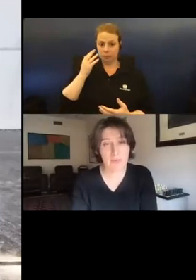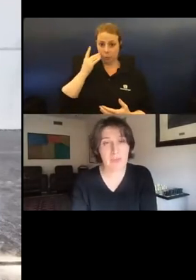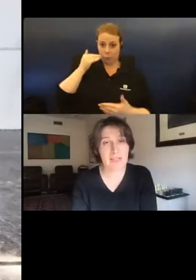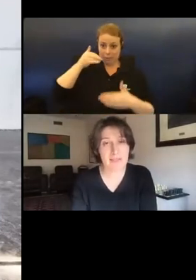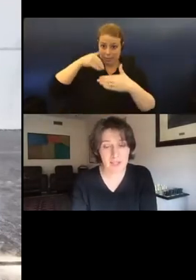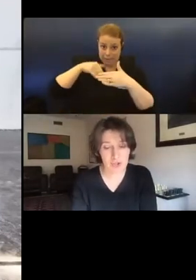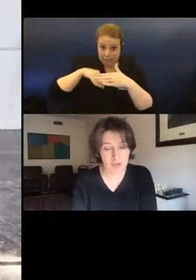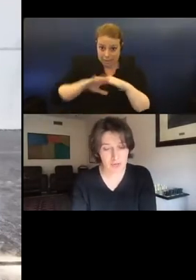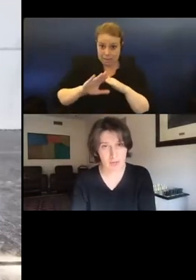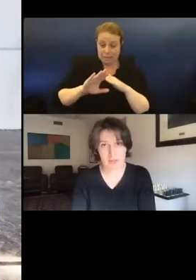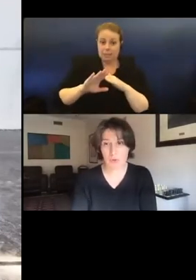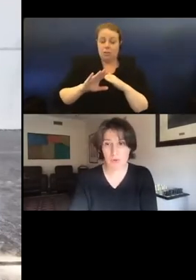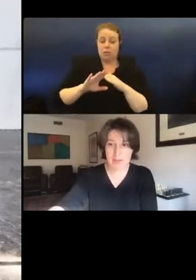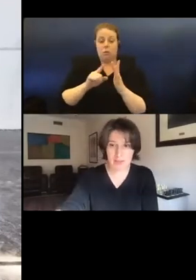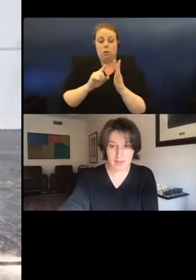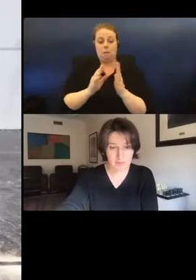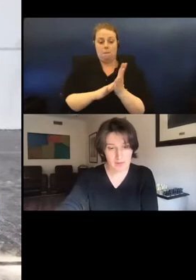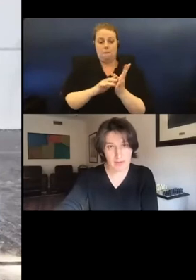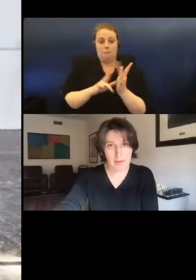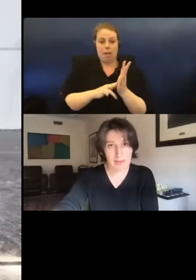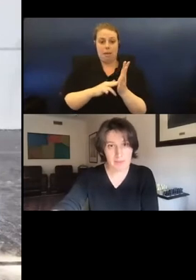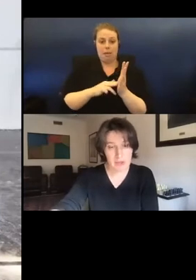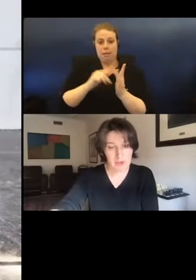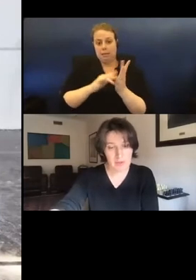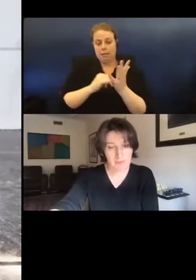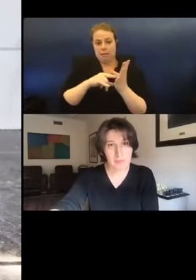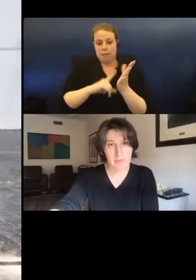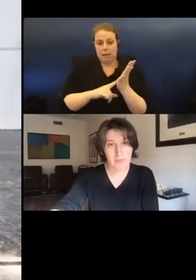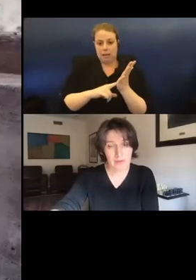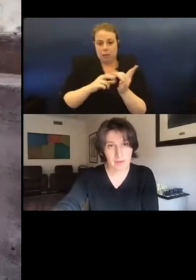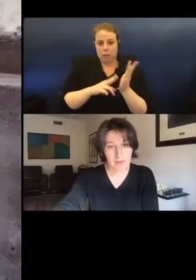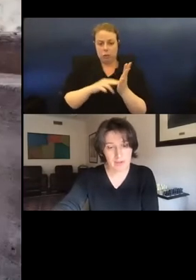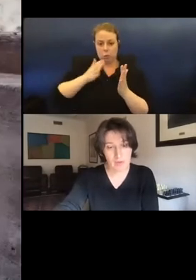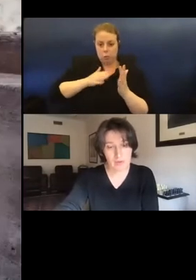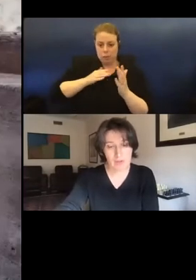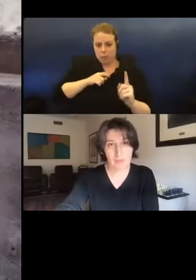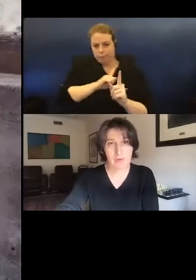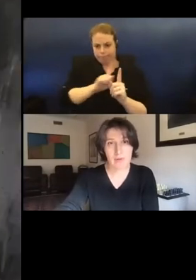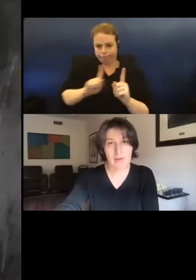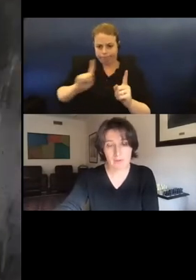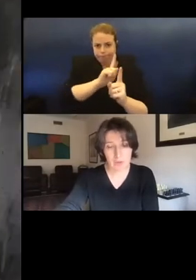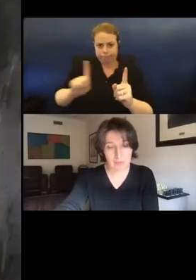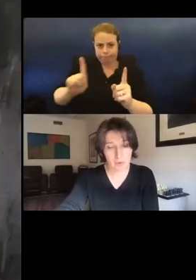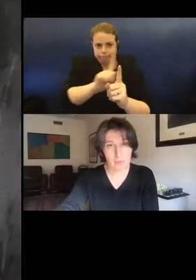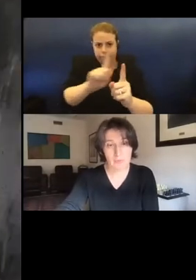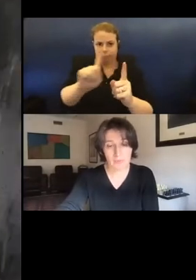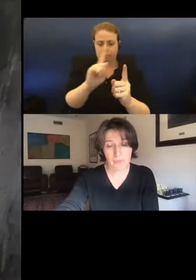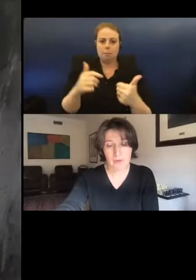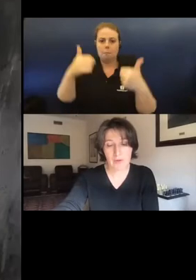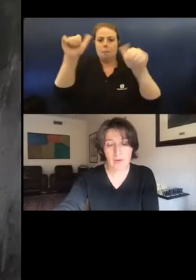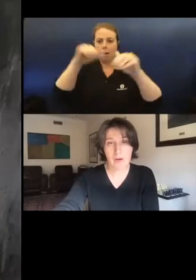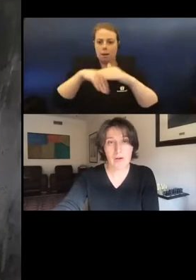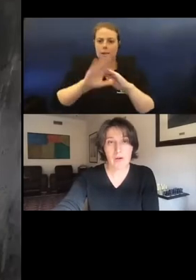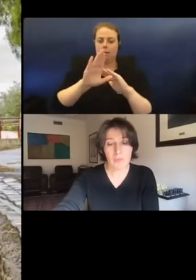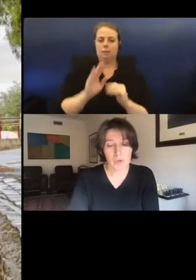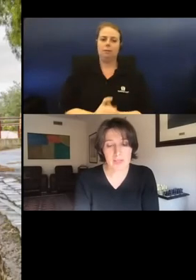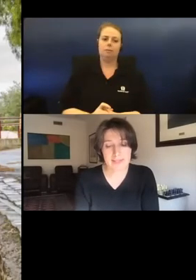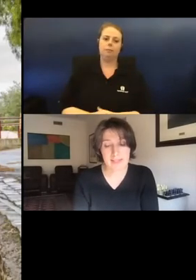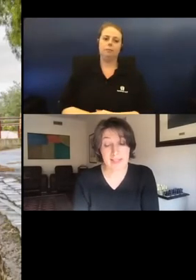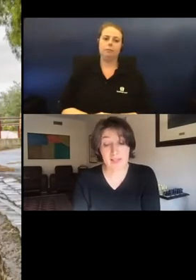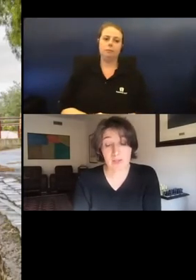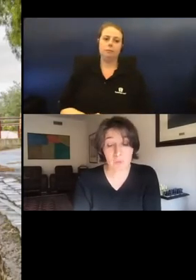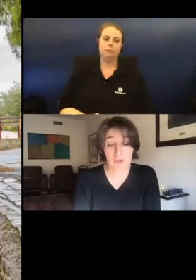installation in this forward city exhibition here is a close-up and one more bullard city was then